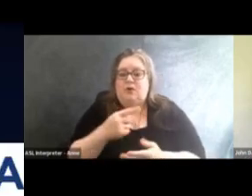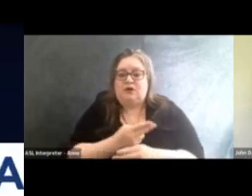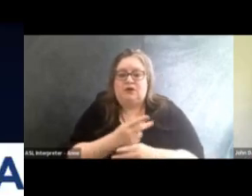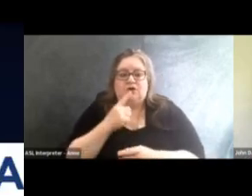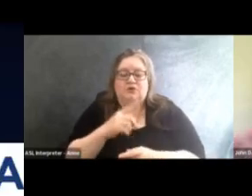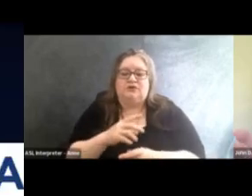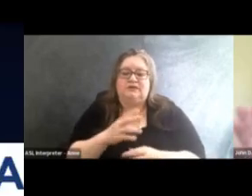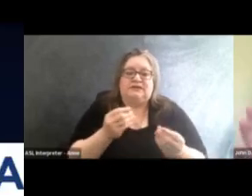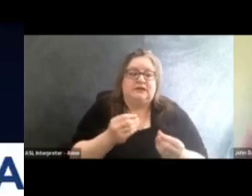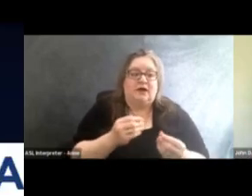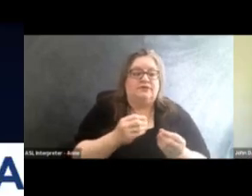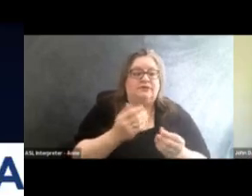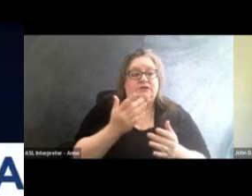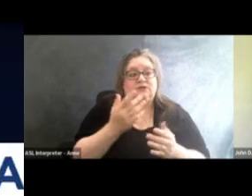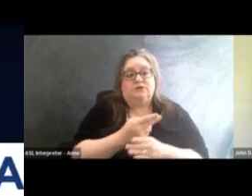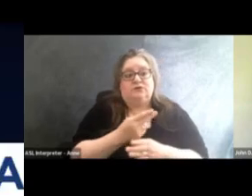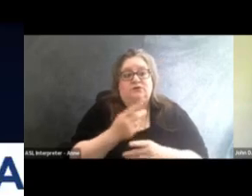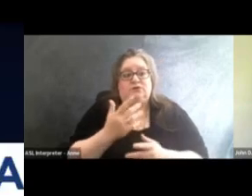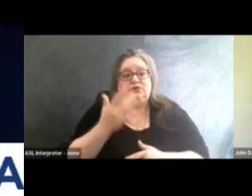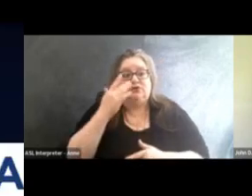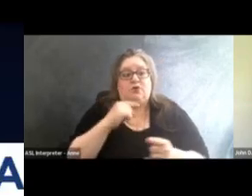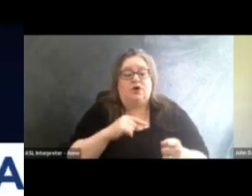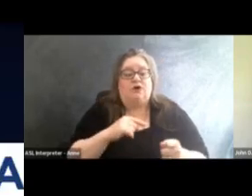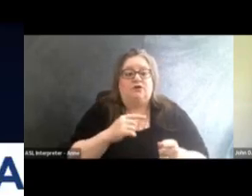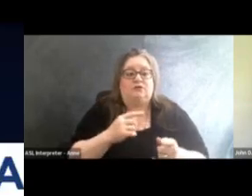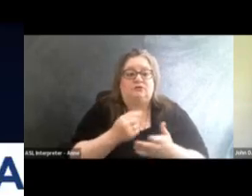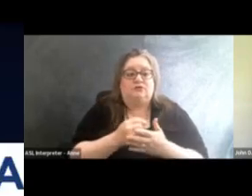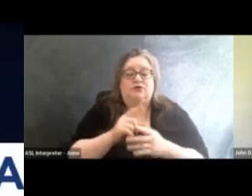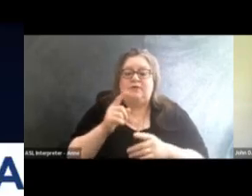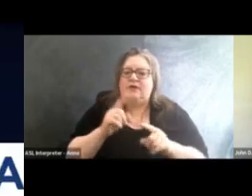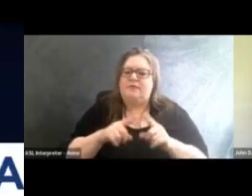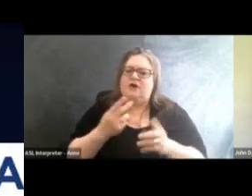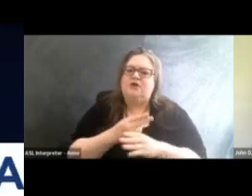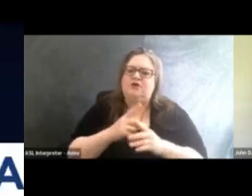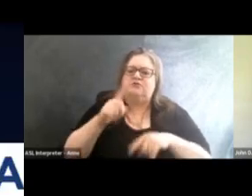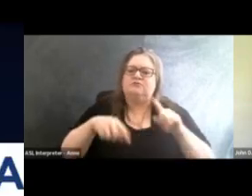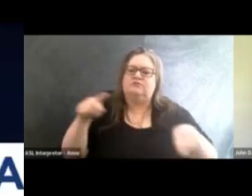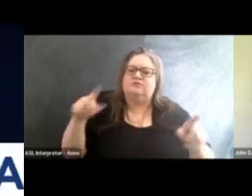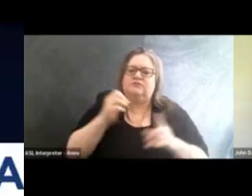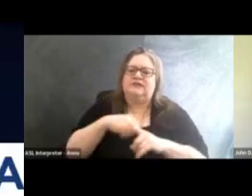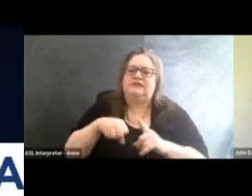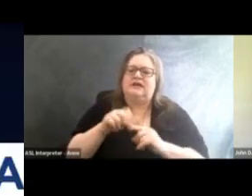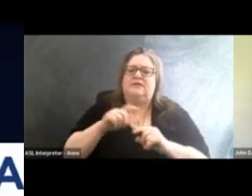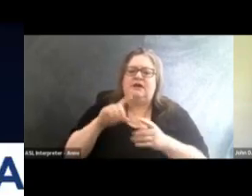treatment. It's being used in lots of different settings, but in terms of doing neurologic